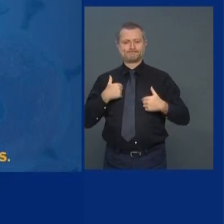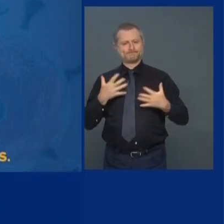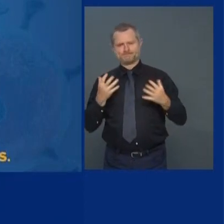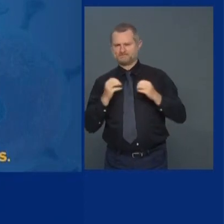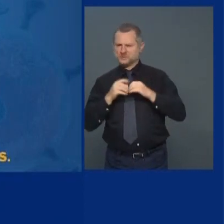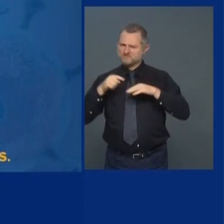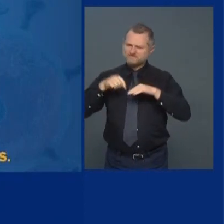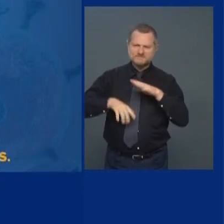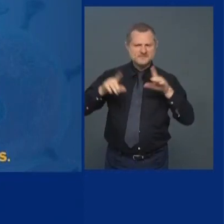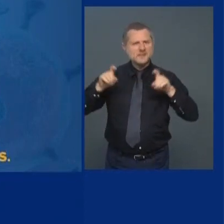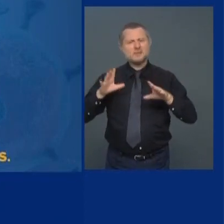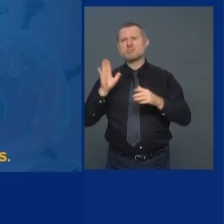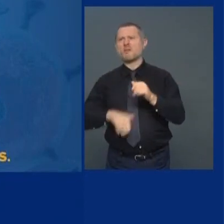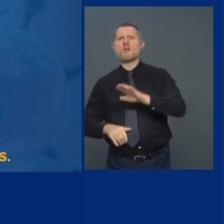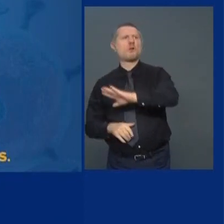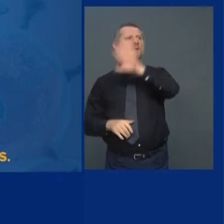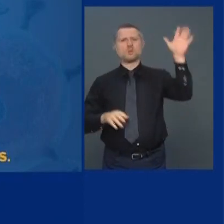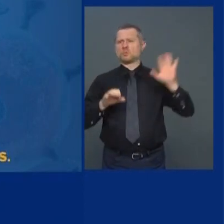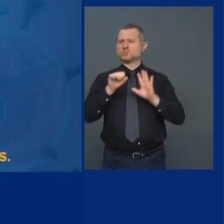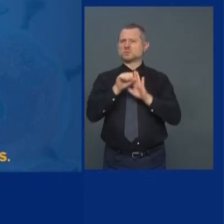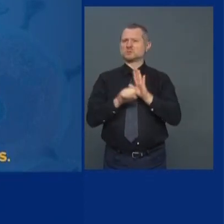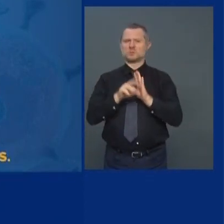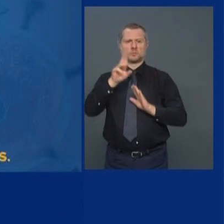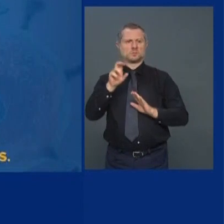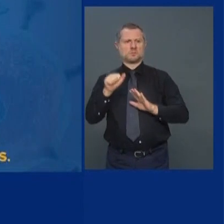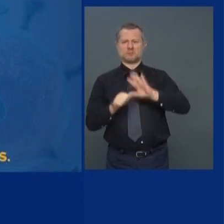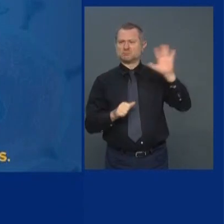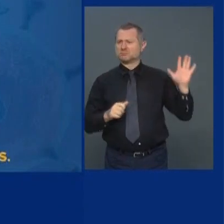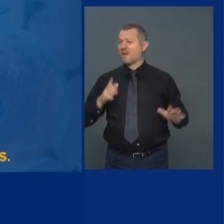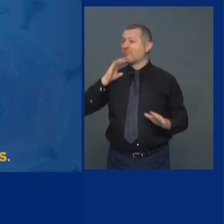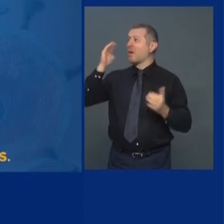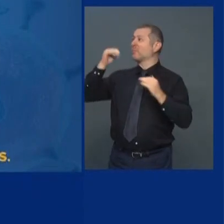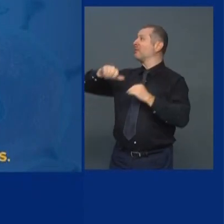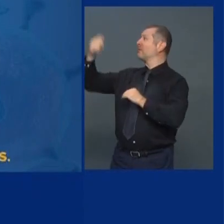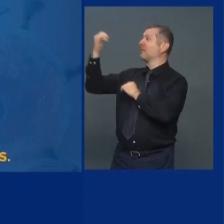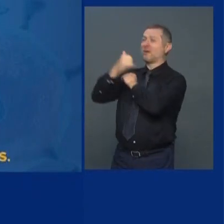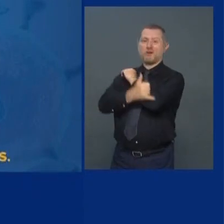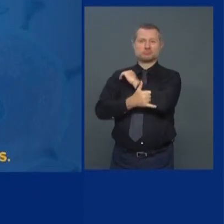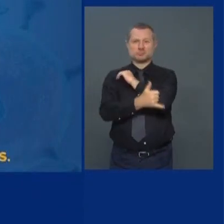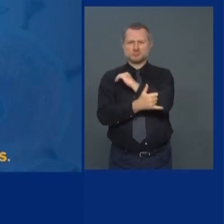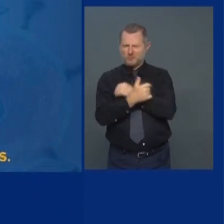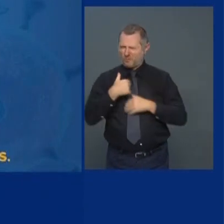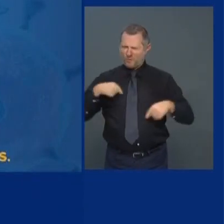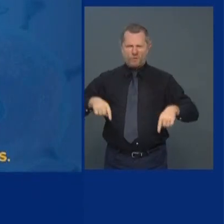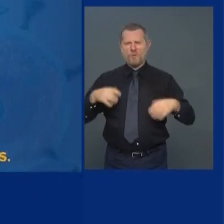STATE IN THE NATION THAN ANY COUNTRY ON THE GLOBE PER CAPITA.